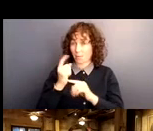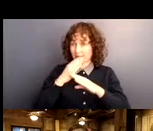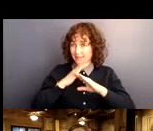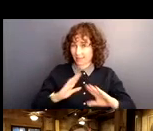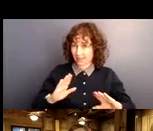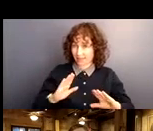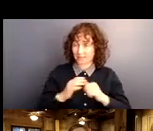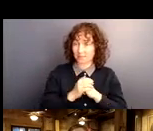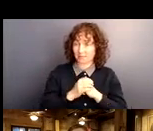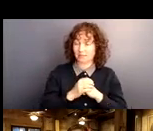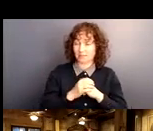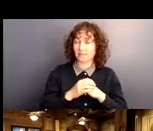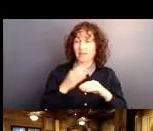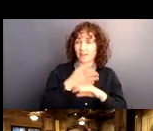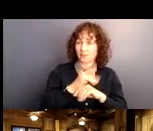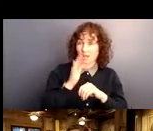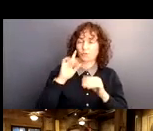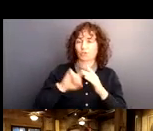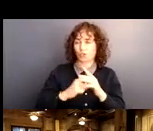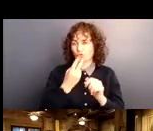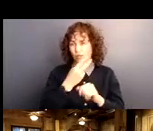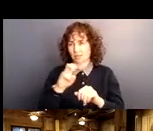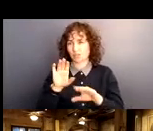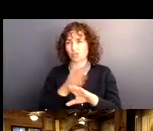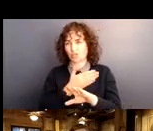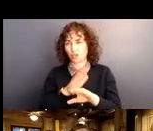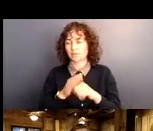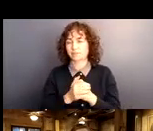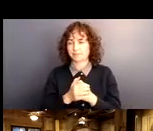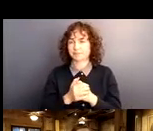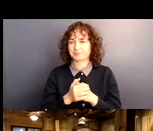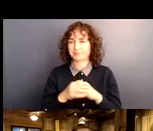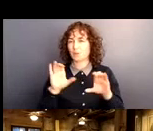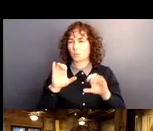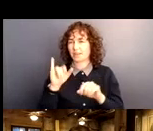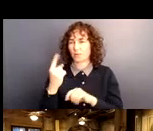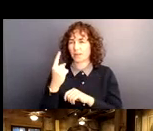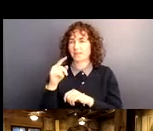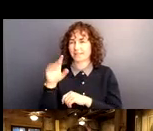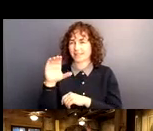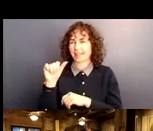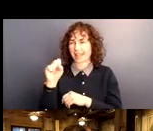into the transitional song, and this was actually done in one of those case studies that I mentioned earlier.